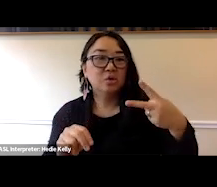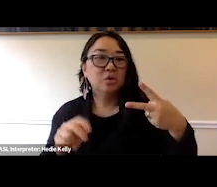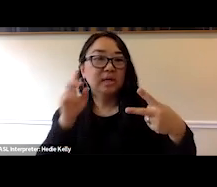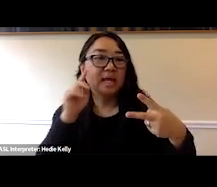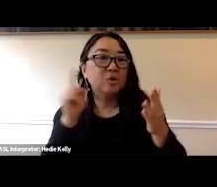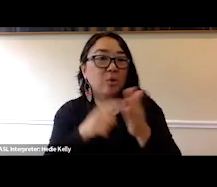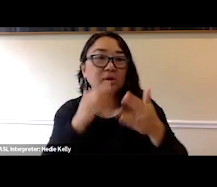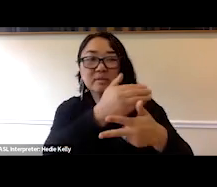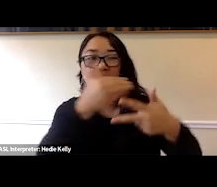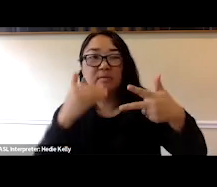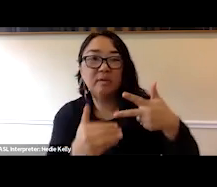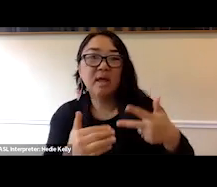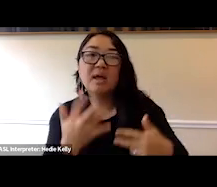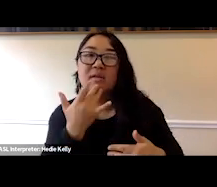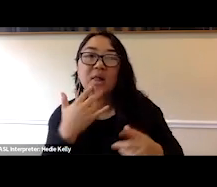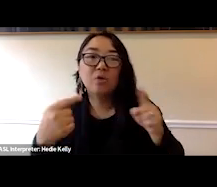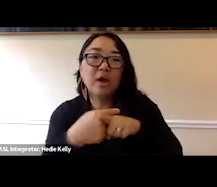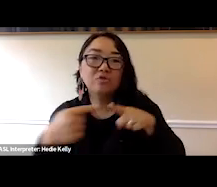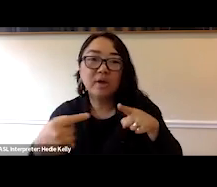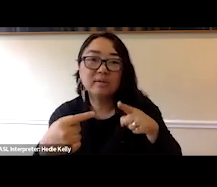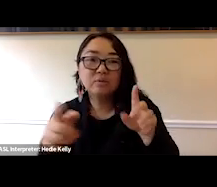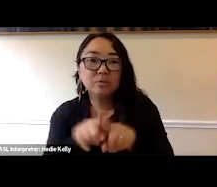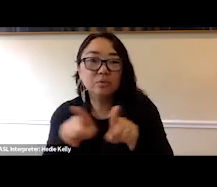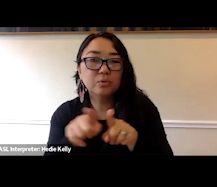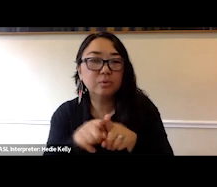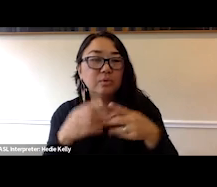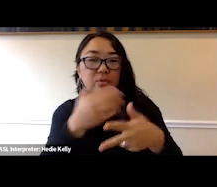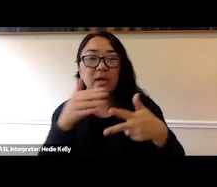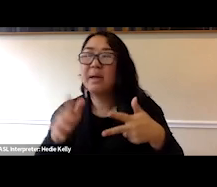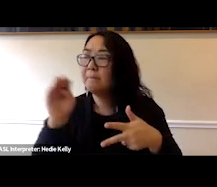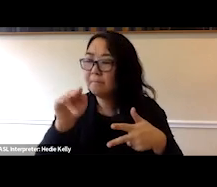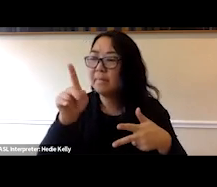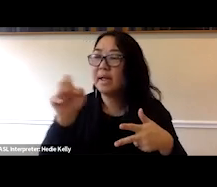And one that Mike had mentioned in our conversation earlier is a Twitter alt text